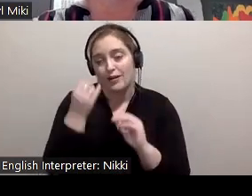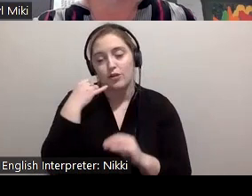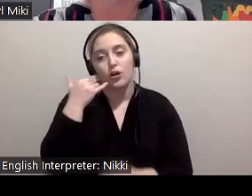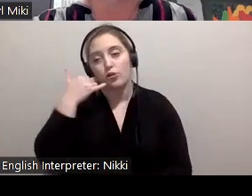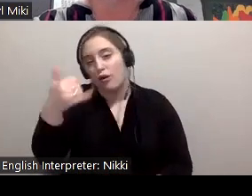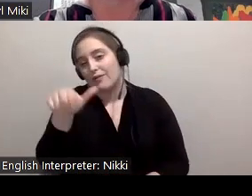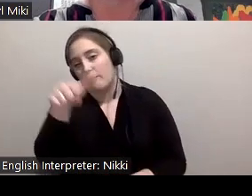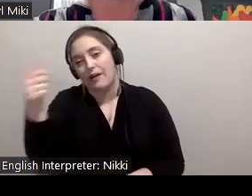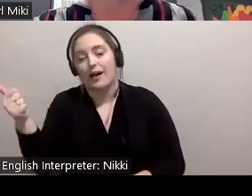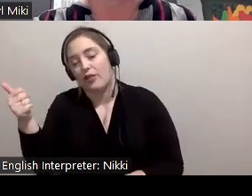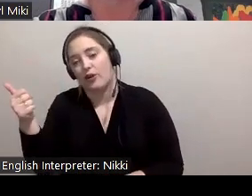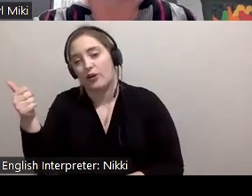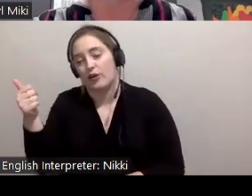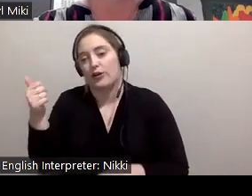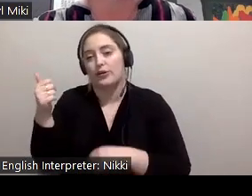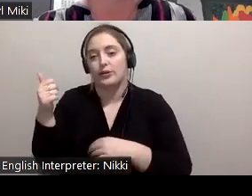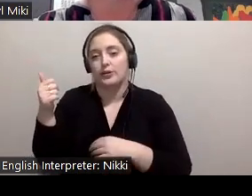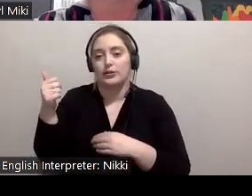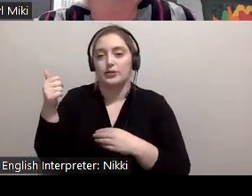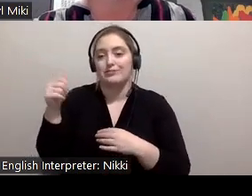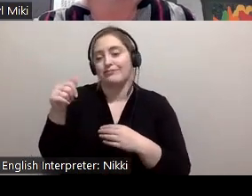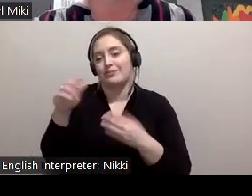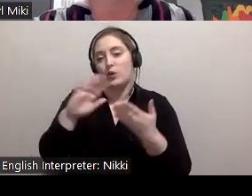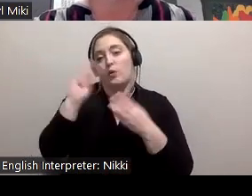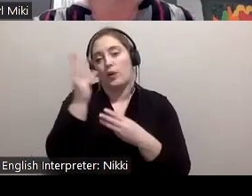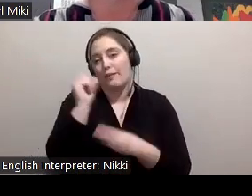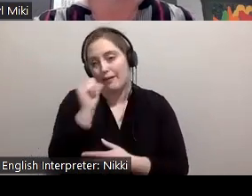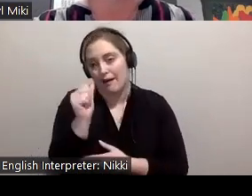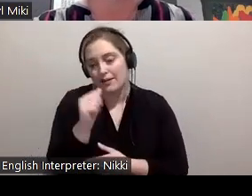outside the city of Winnipeg which is one eight six six